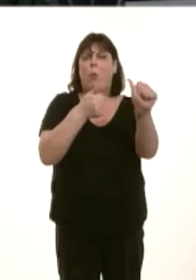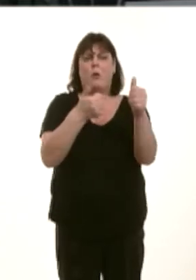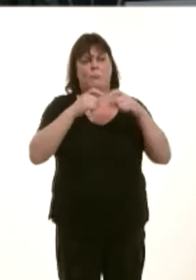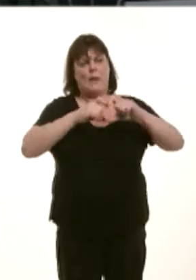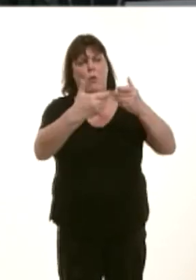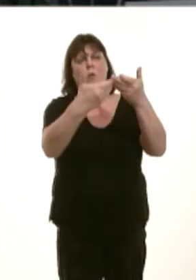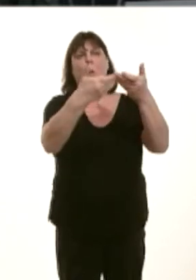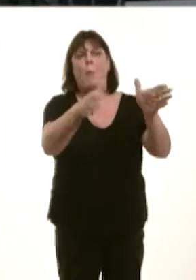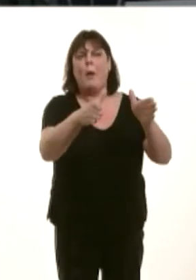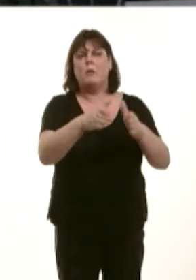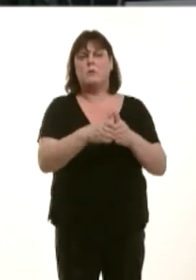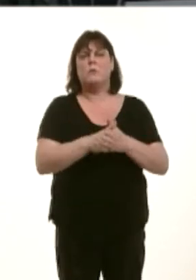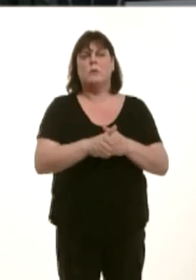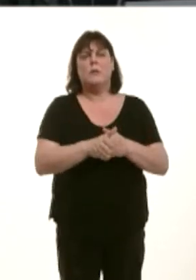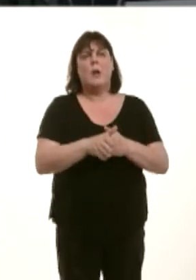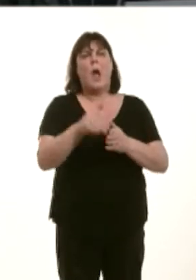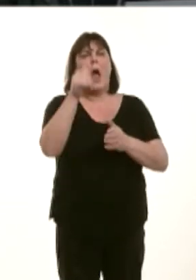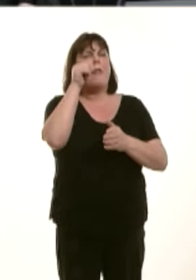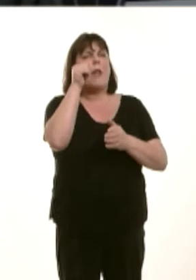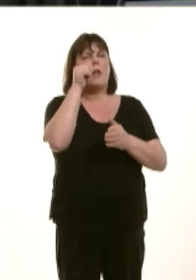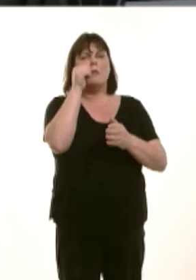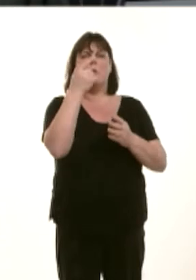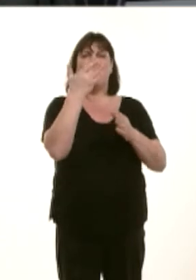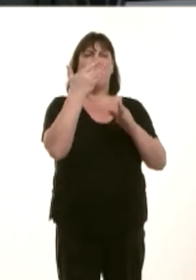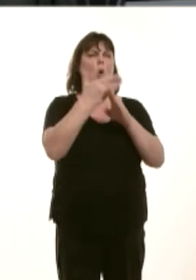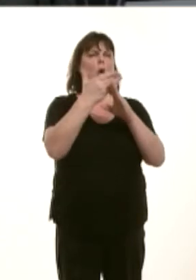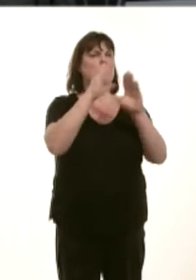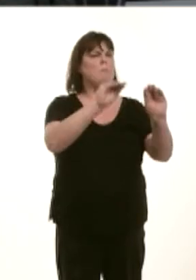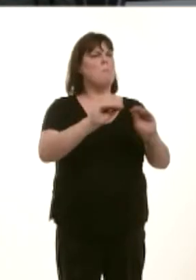Losing market share, I think, was the problem, if I remember rightly, and sometimes with